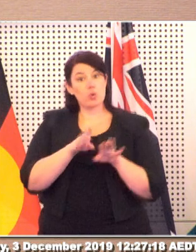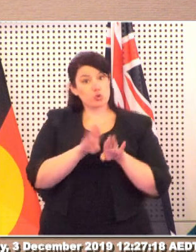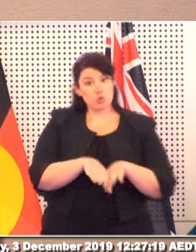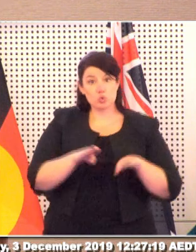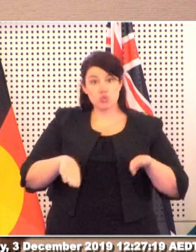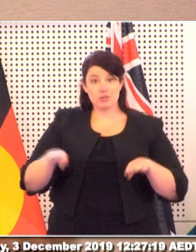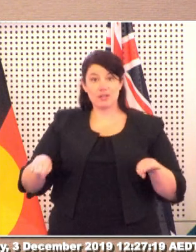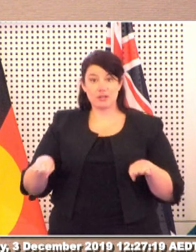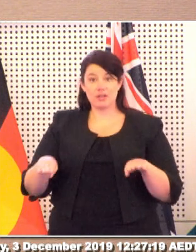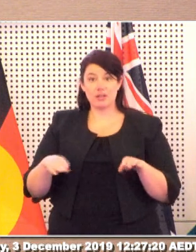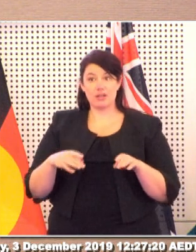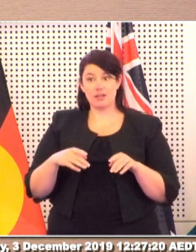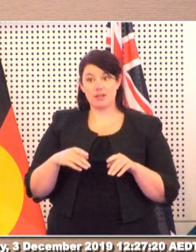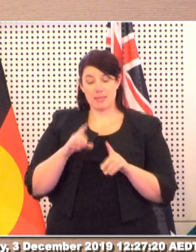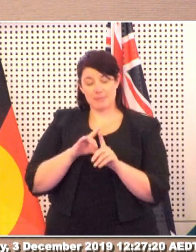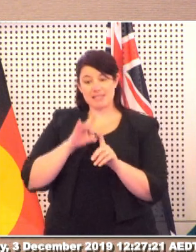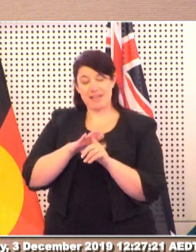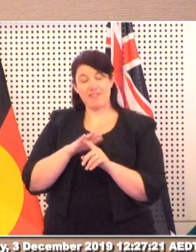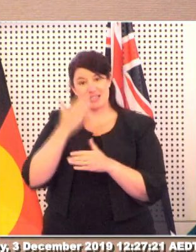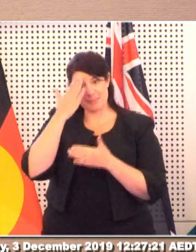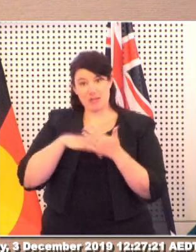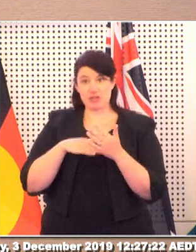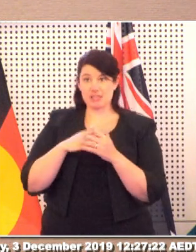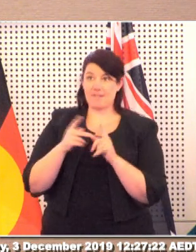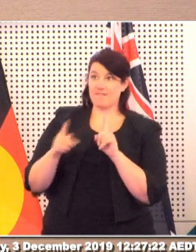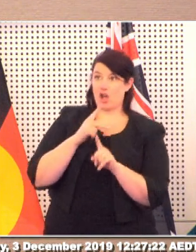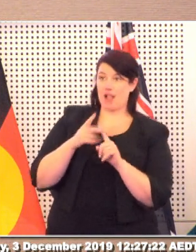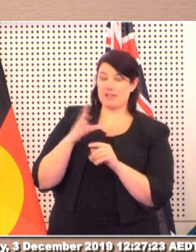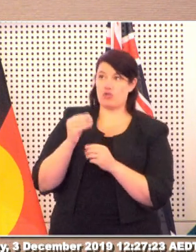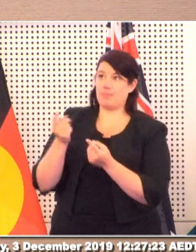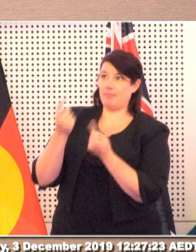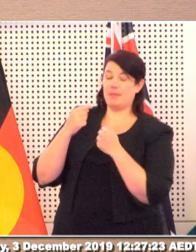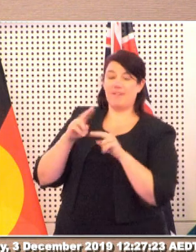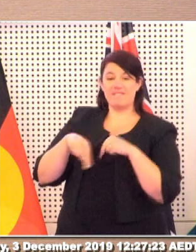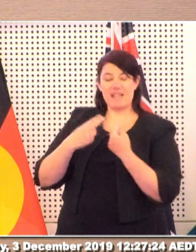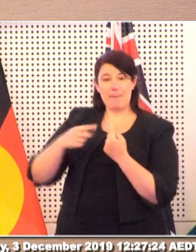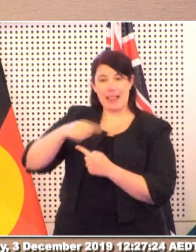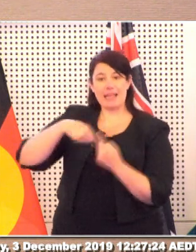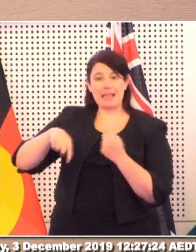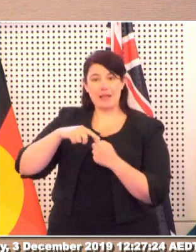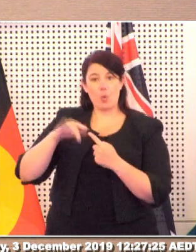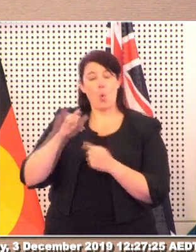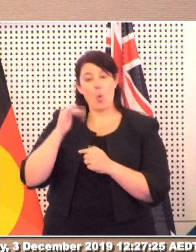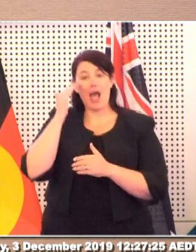children who experience violence from their family members, but adults who experience